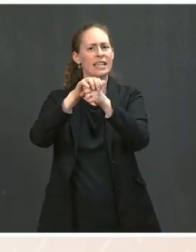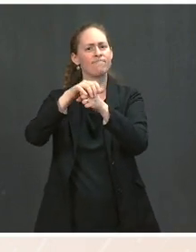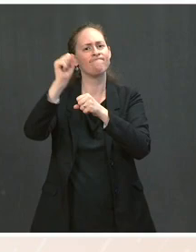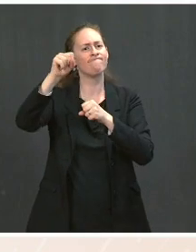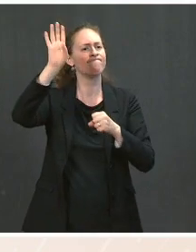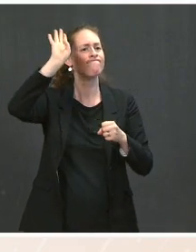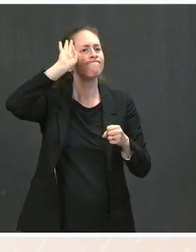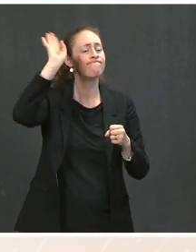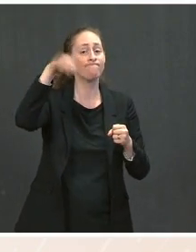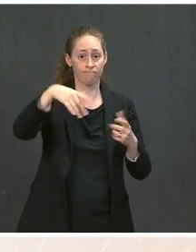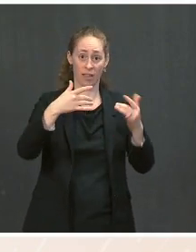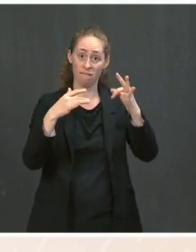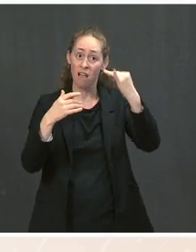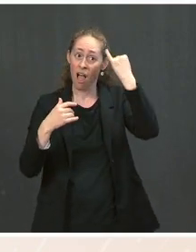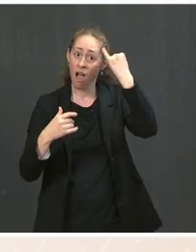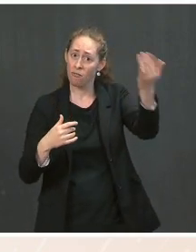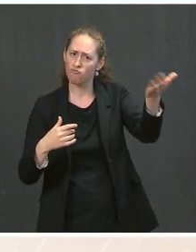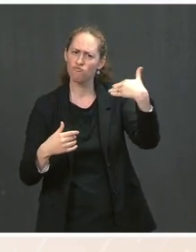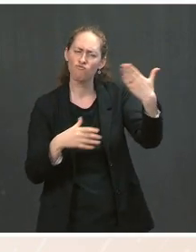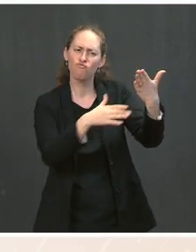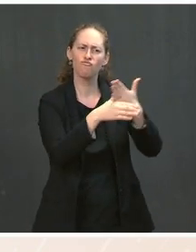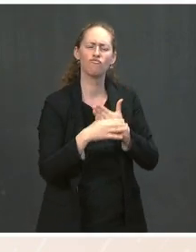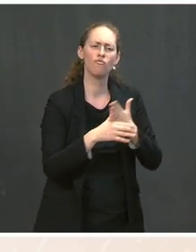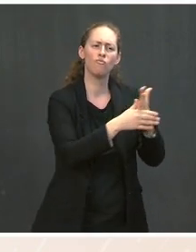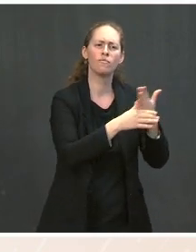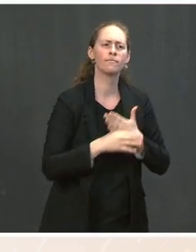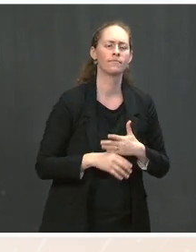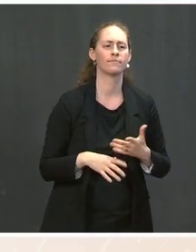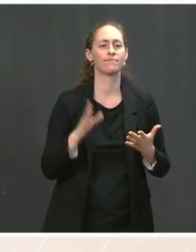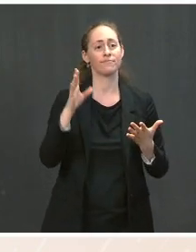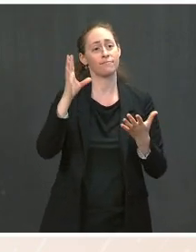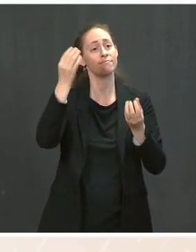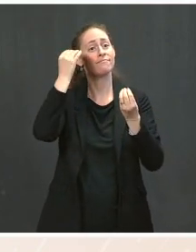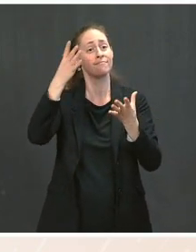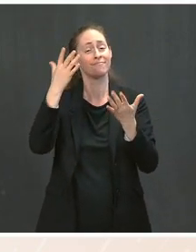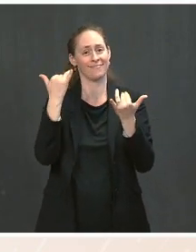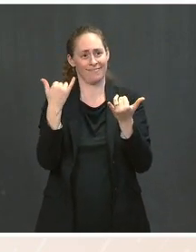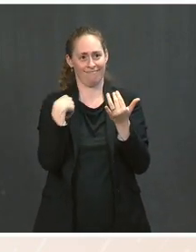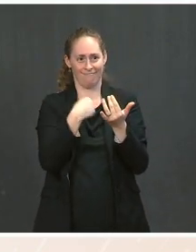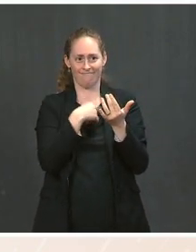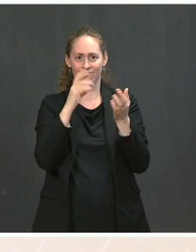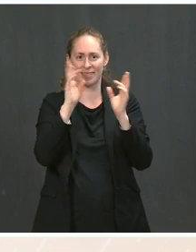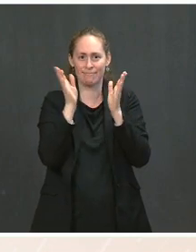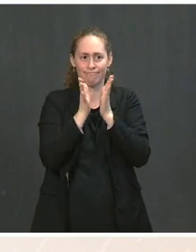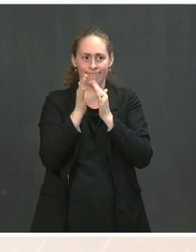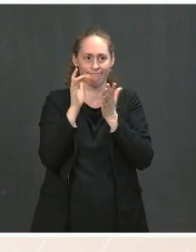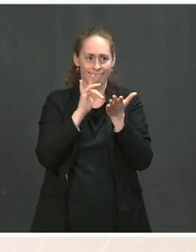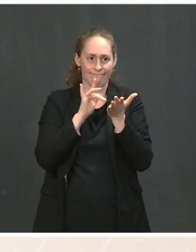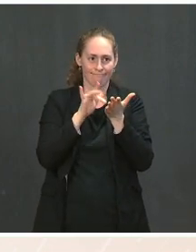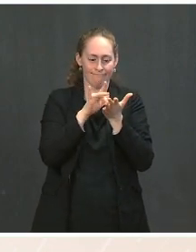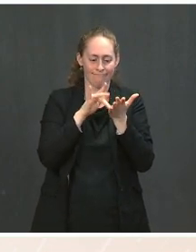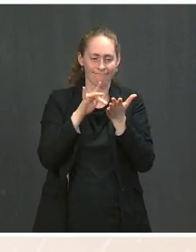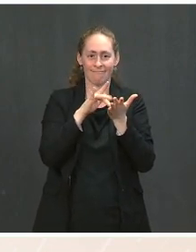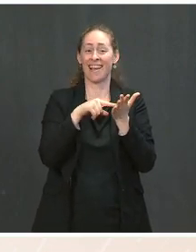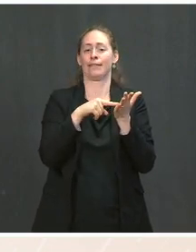As you also know -- just with our little calculators out -- it is not a revenue raiser, and so it would add costs --